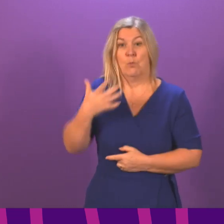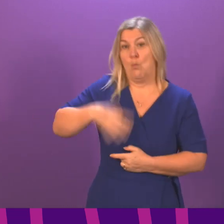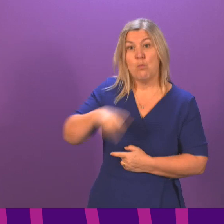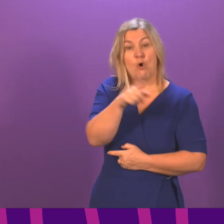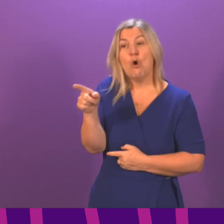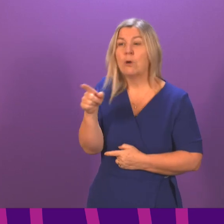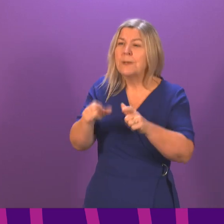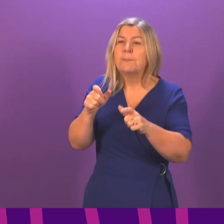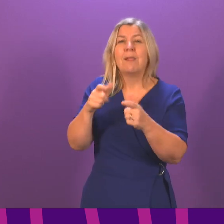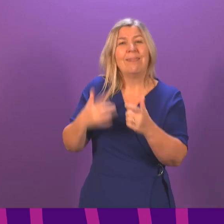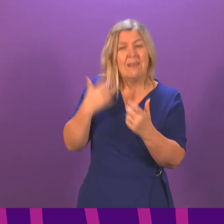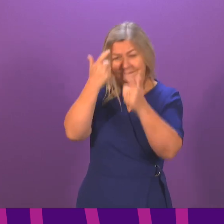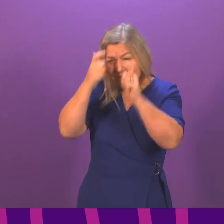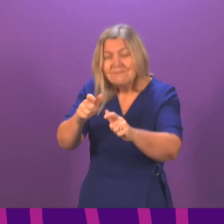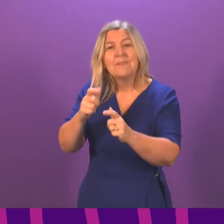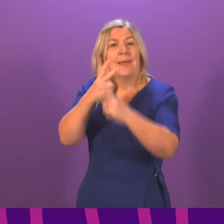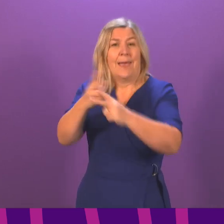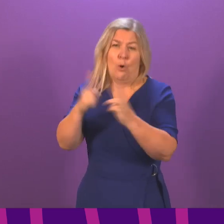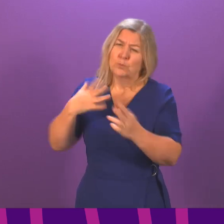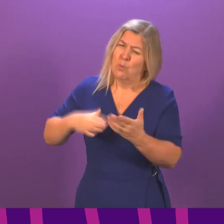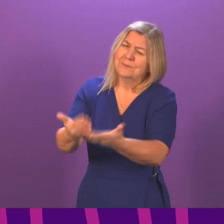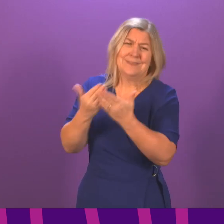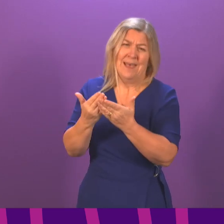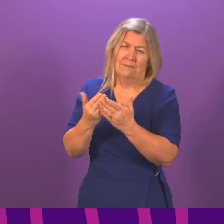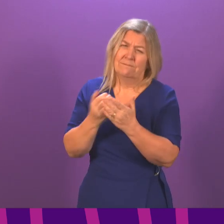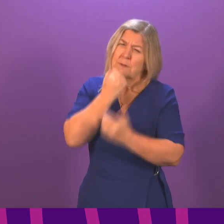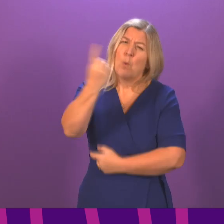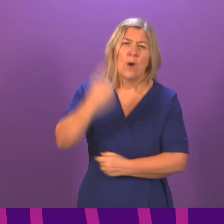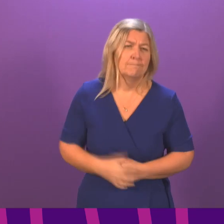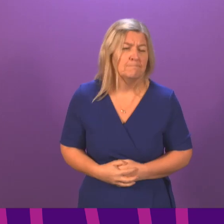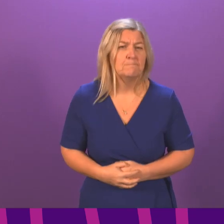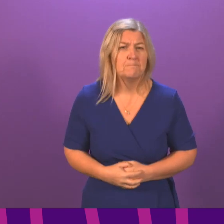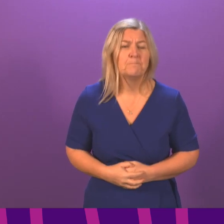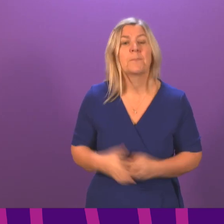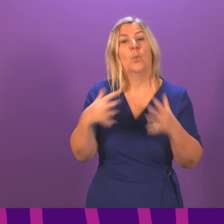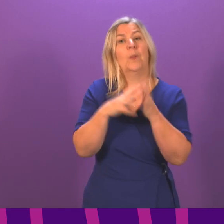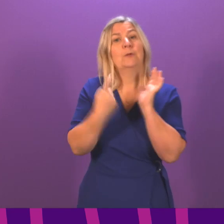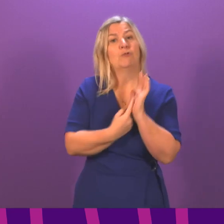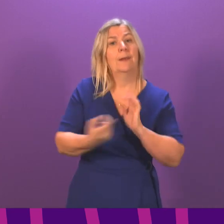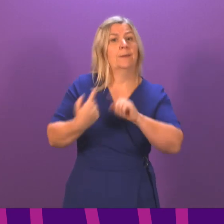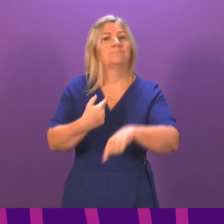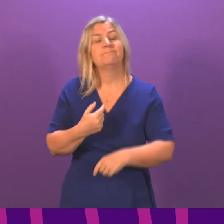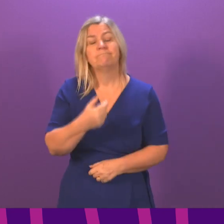in care homes are safe as possible. Willie Rennie: We need to change the situation in relation